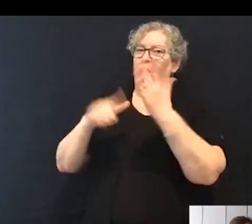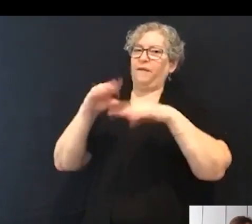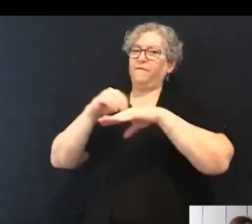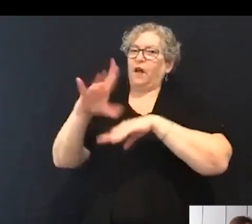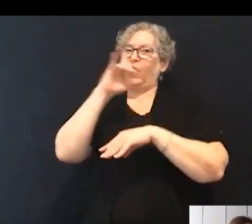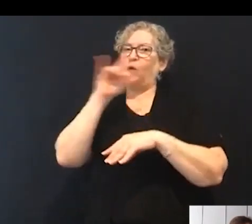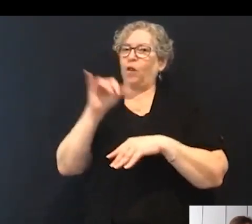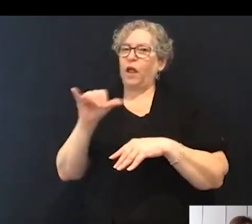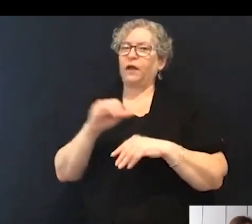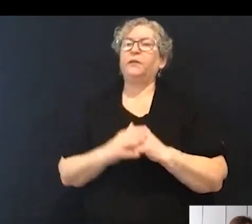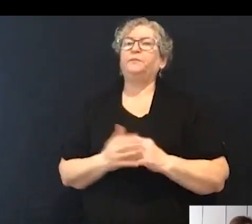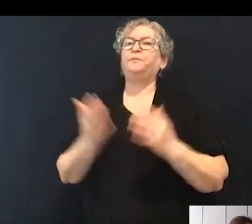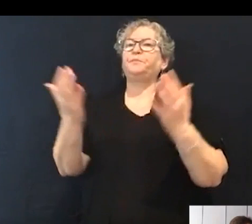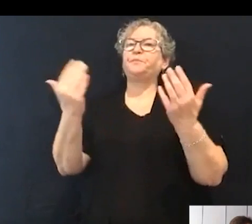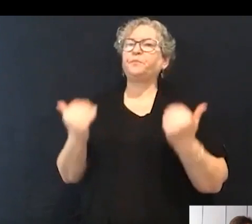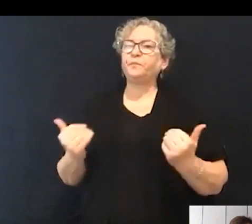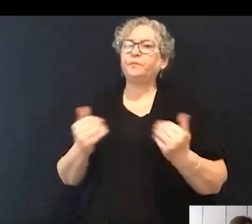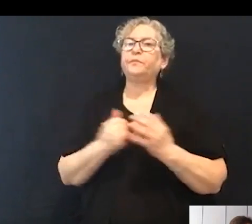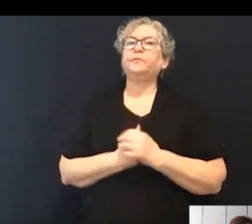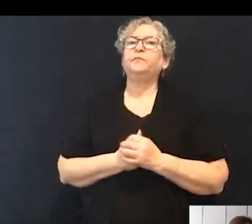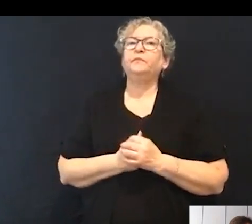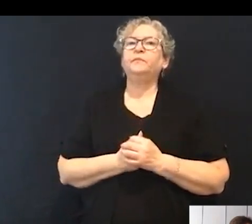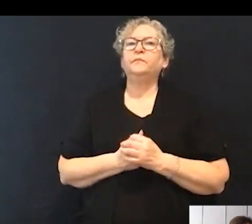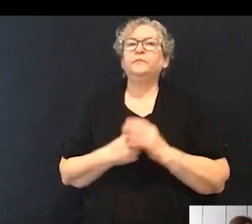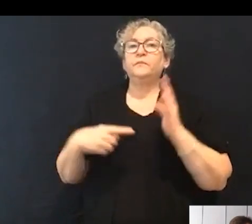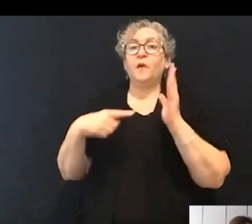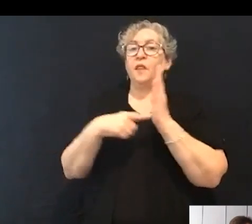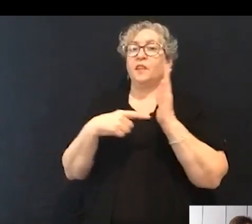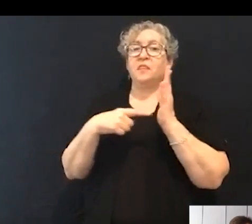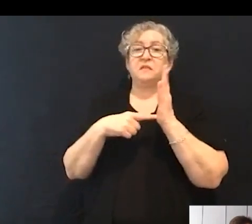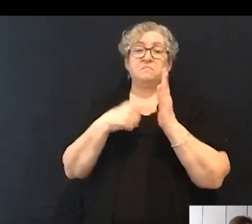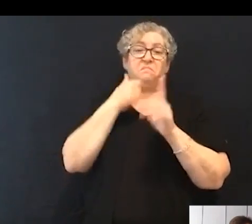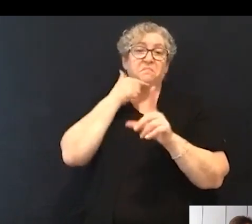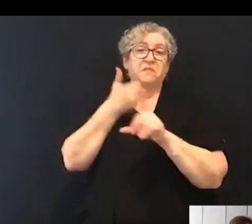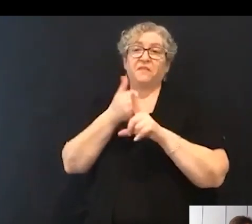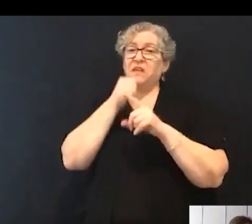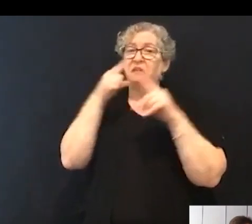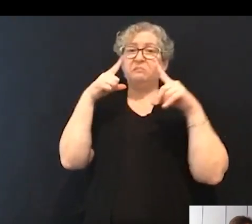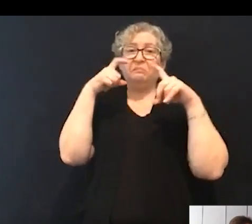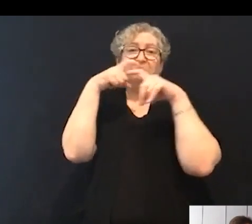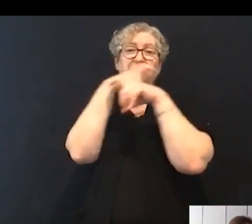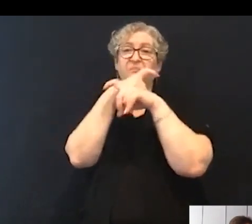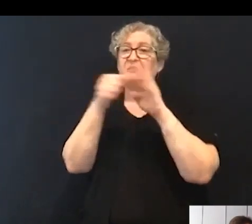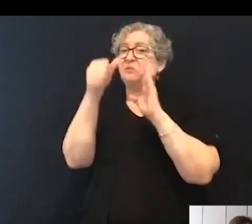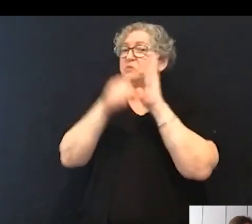Also as this is not a complex surgical procedure,